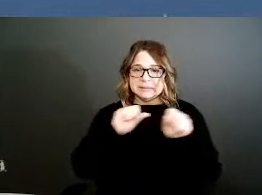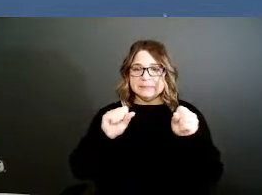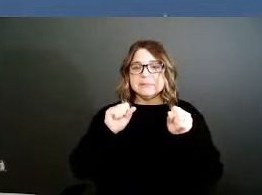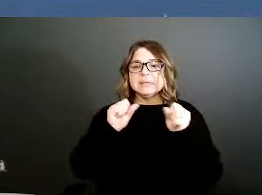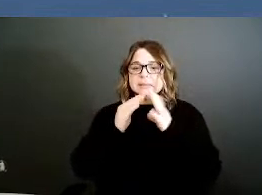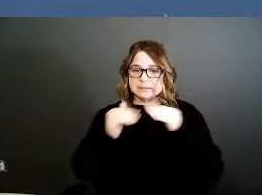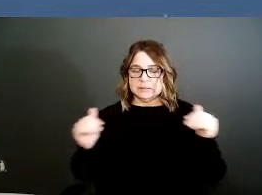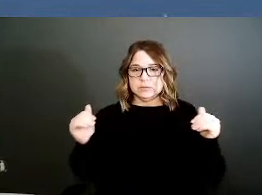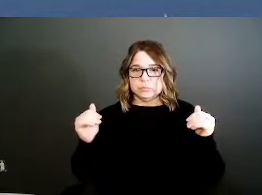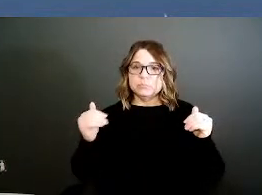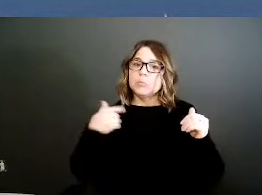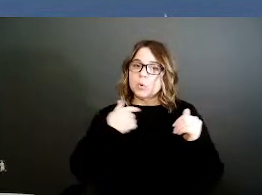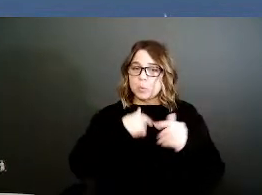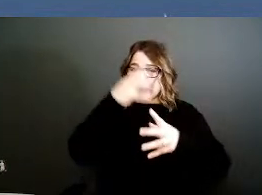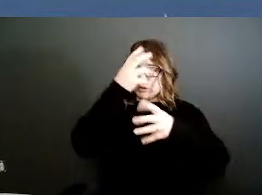SAFETY SYSTEM THAT WE TRUST WILL HELP US IN CRISES AND ACTUALLY WILL KEEP US SAFE.